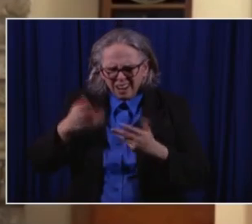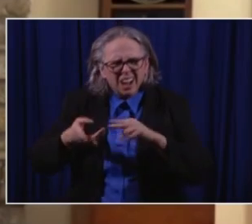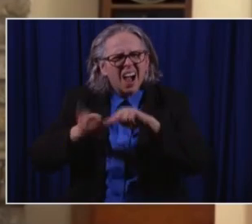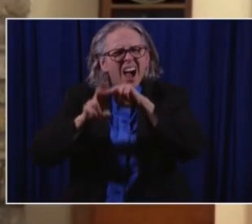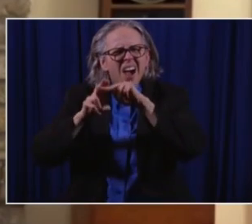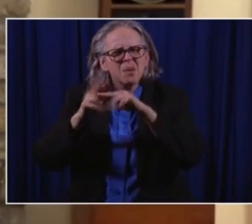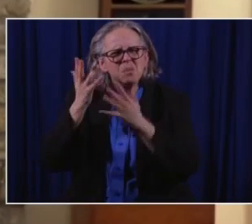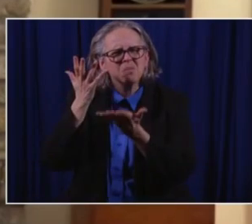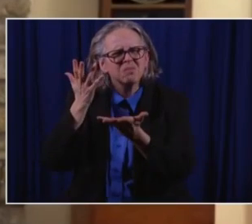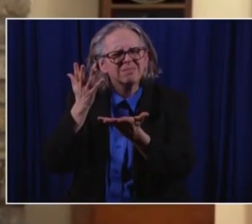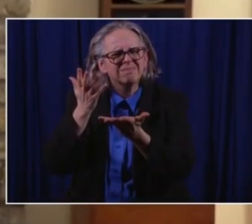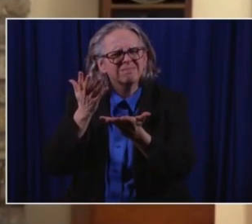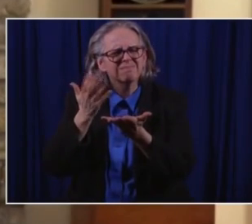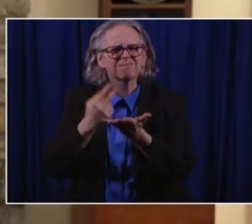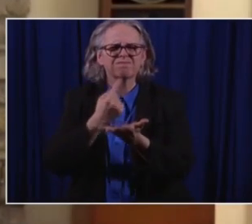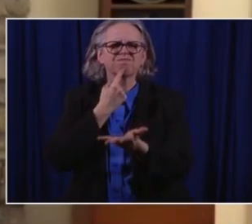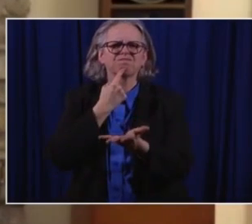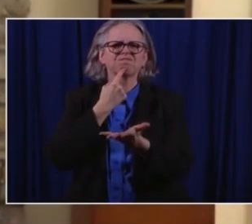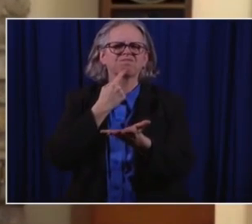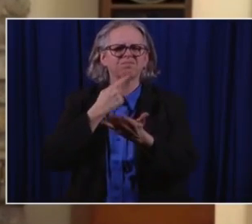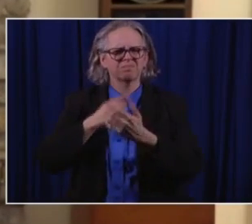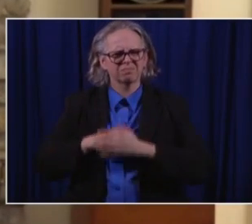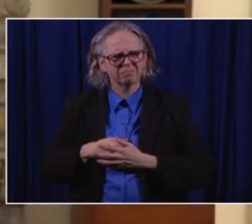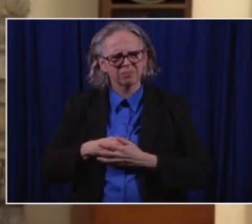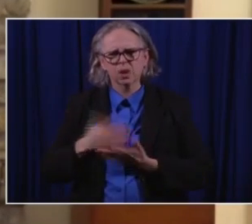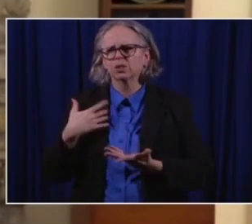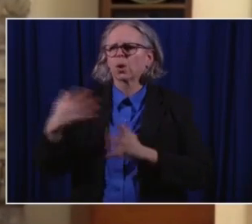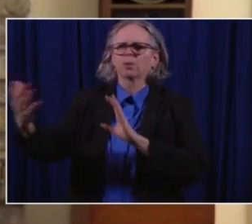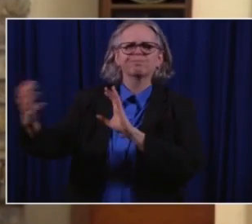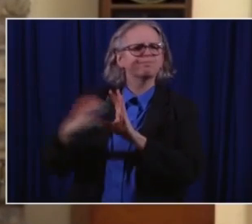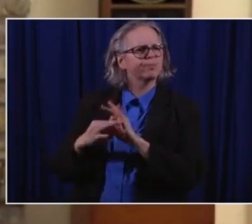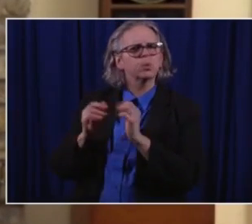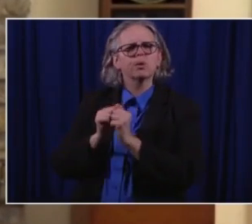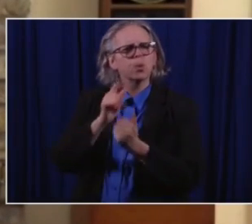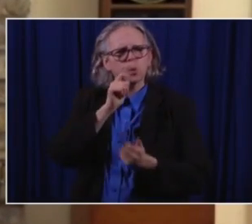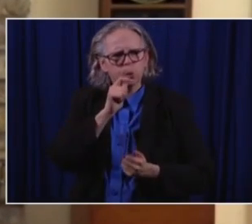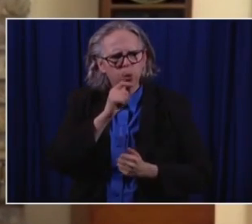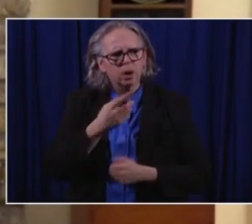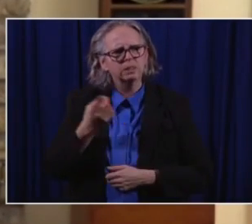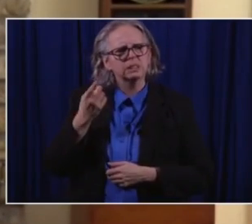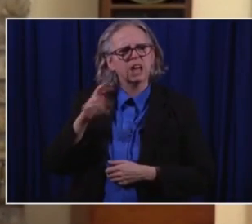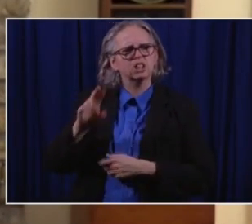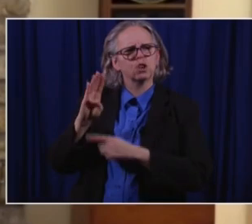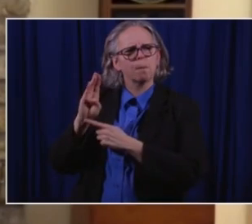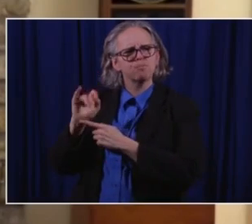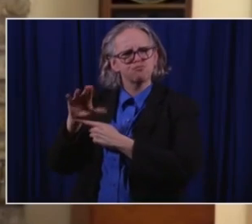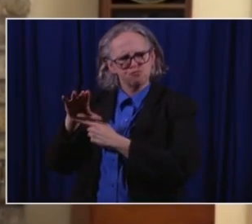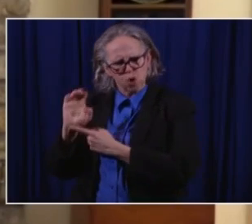are doing better than we are as far as the positivity number. Hours continues to go up. I want to bring on now doctor